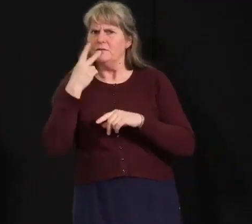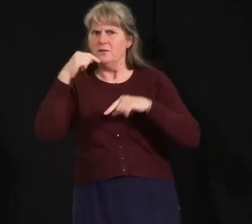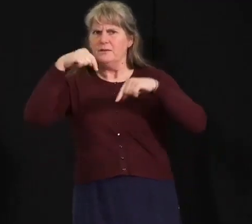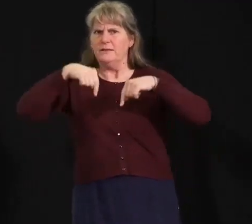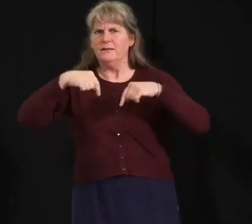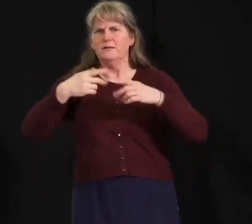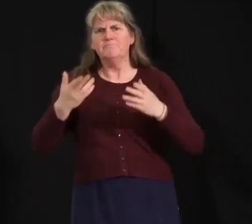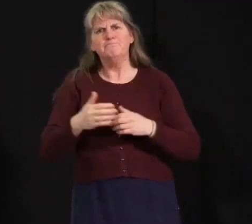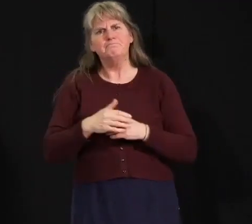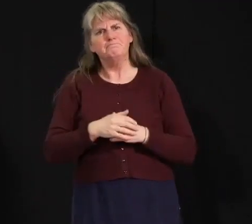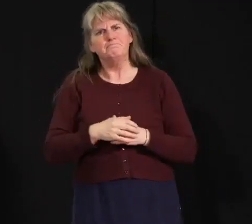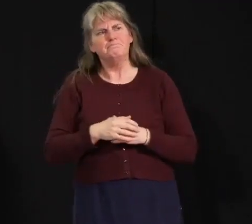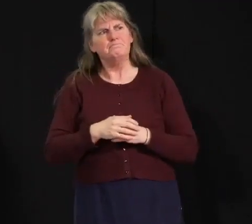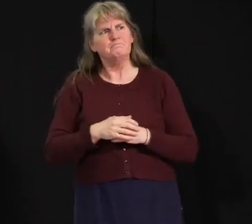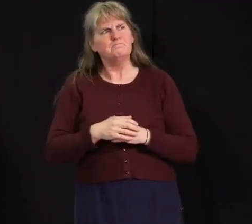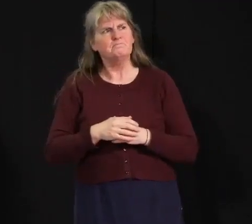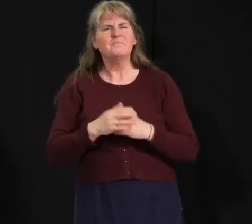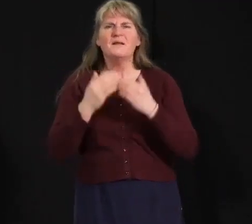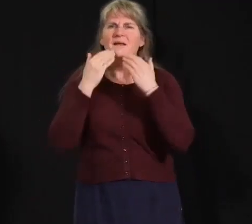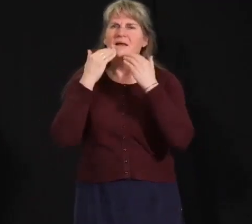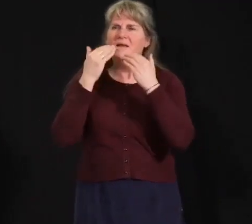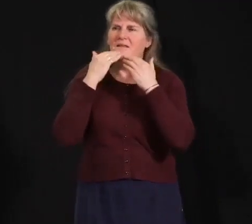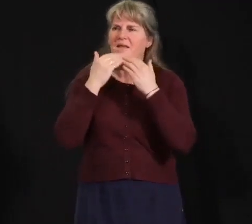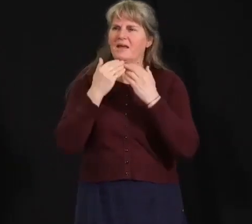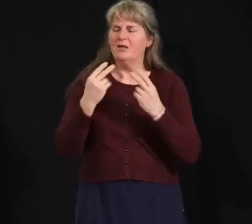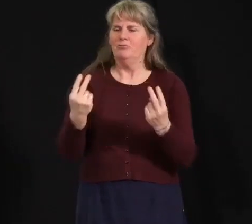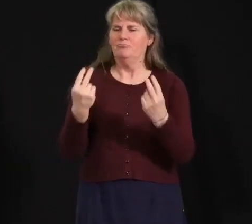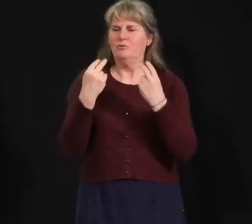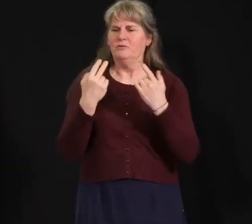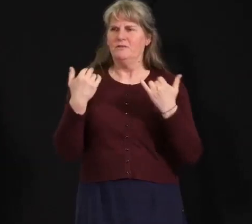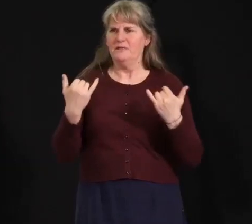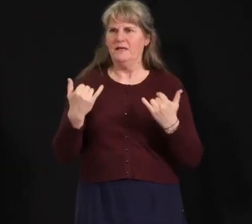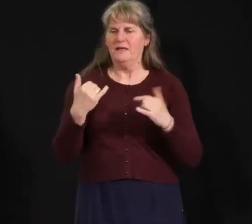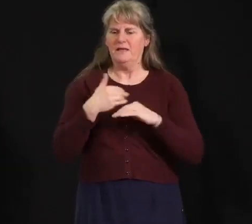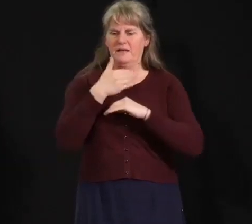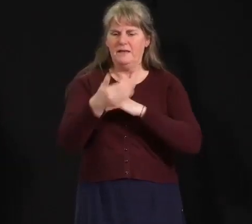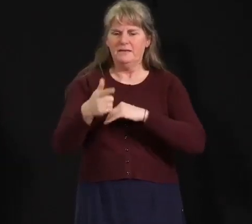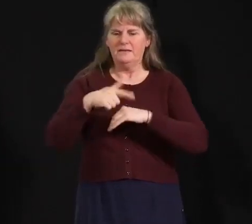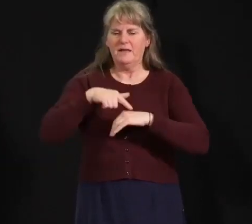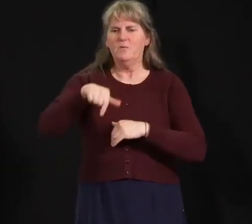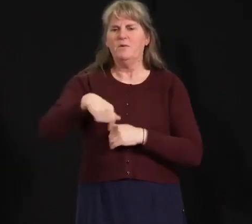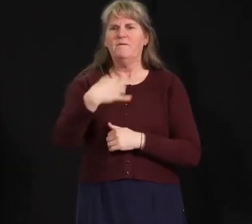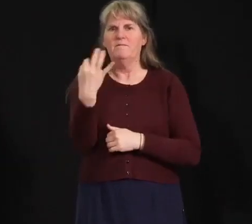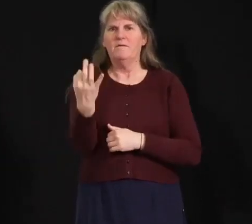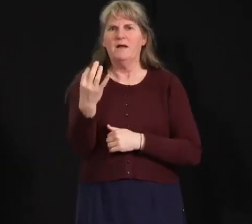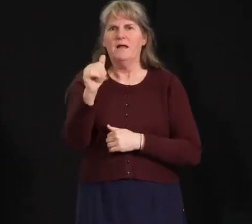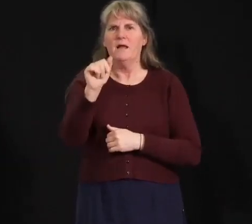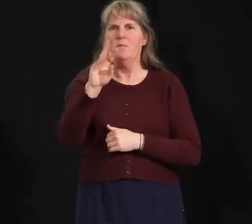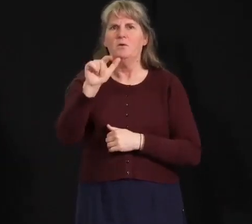remarkable feature. Especially in combination with the other symptoms.